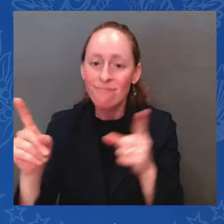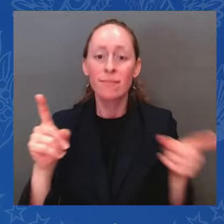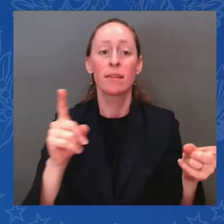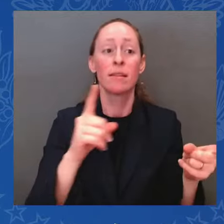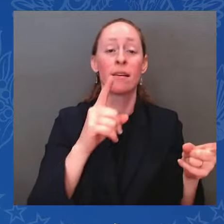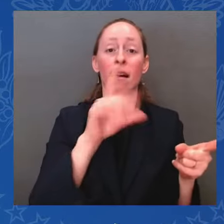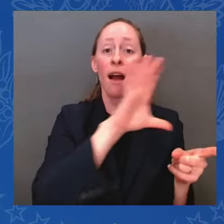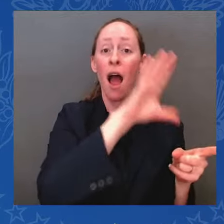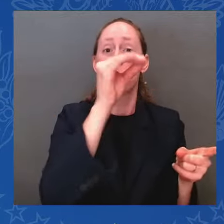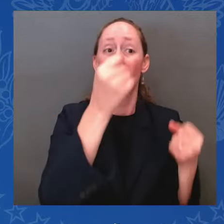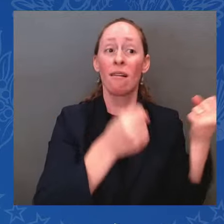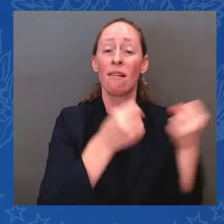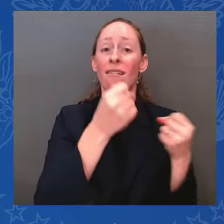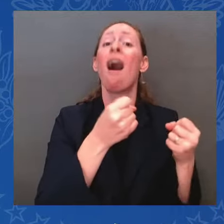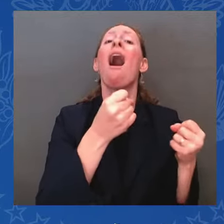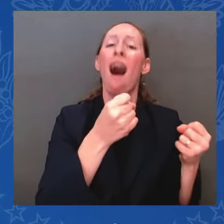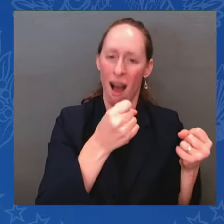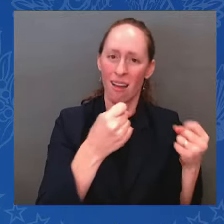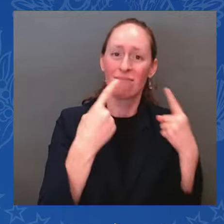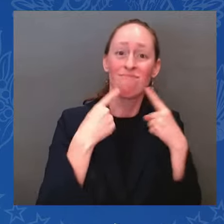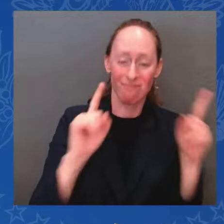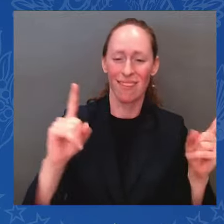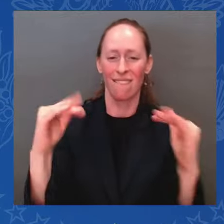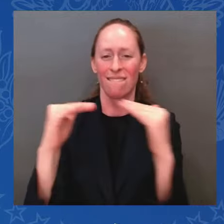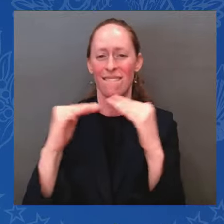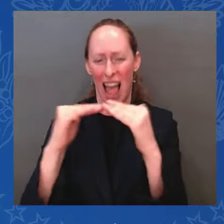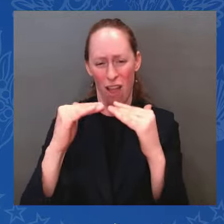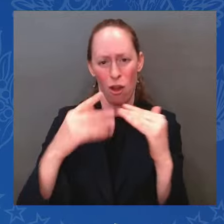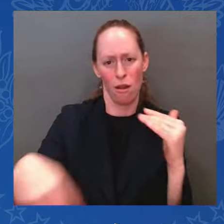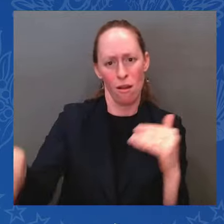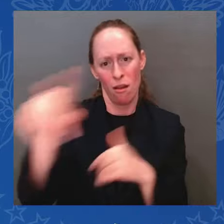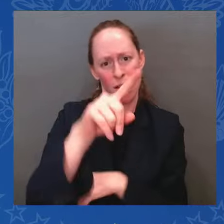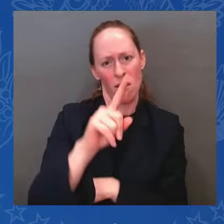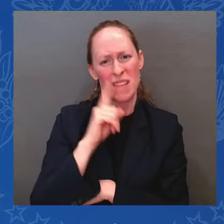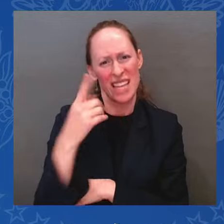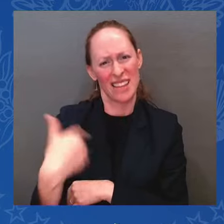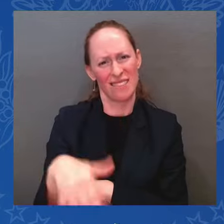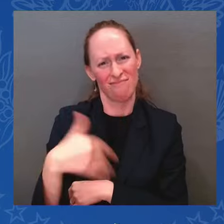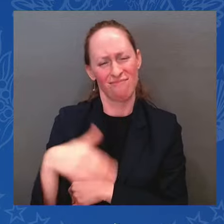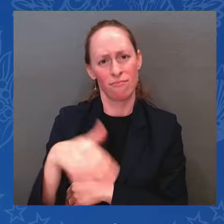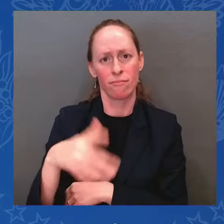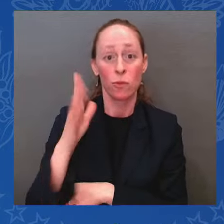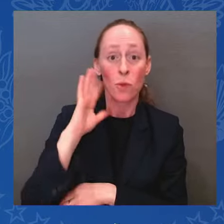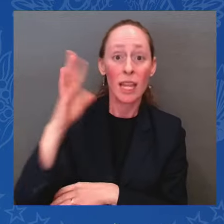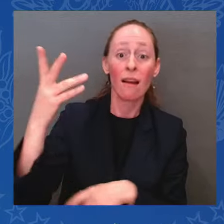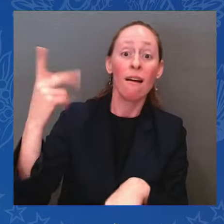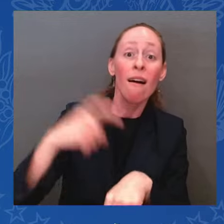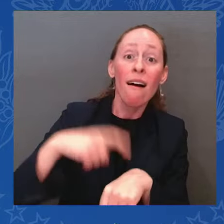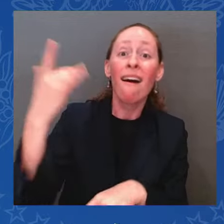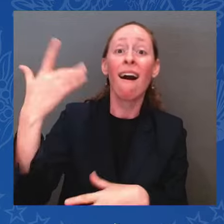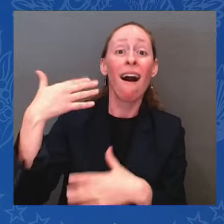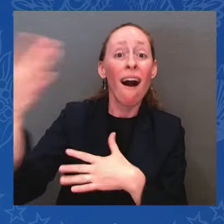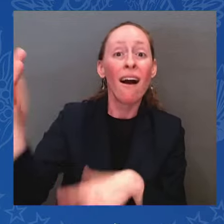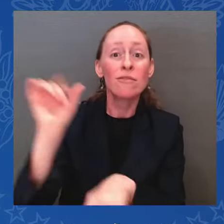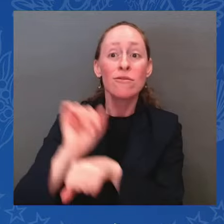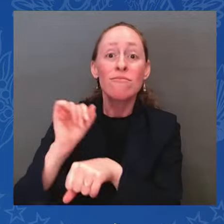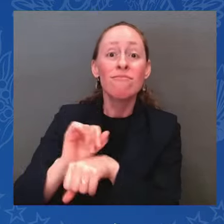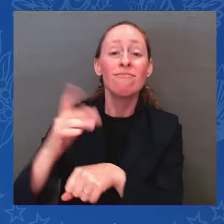must lead to a vibrant made in America future that promotes good, strong, middle-class jobs that workers can raise a family on.